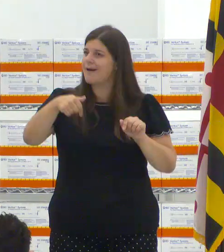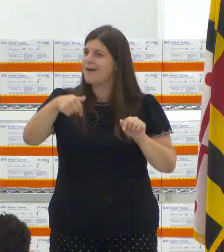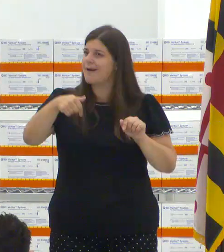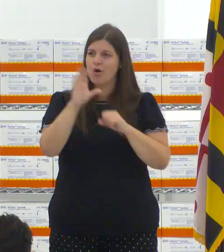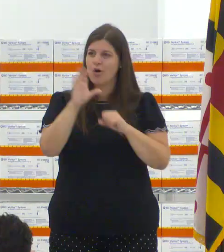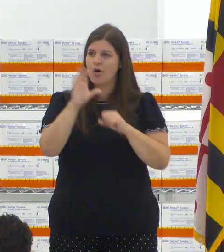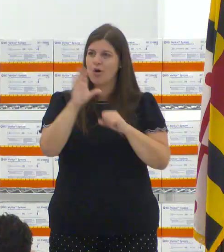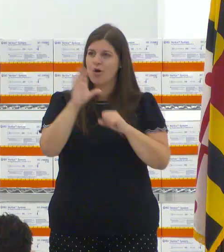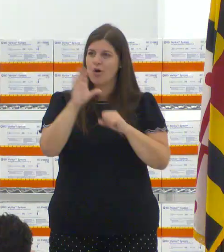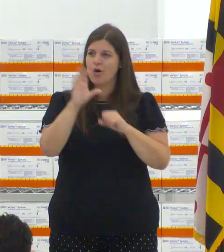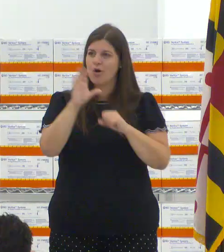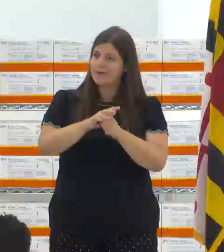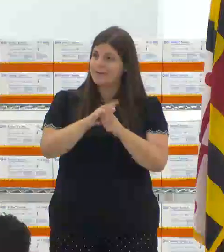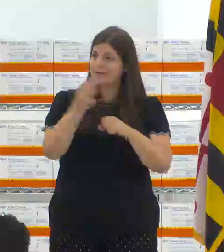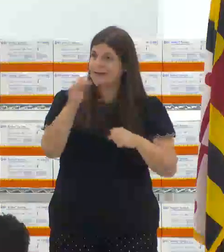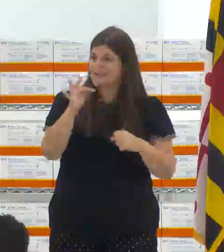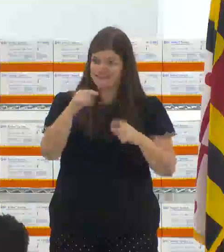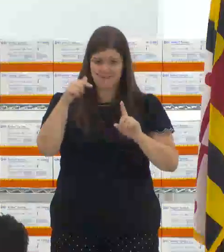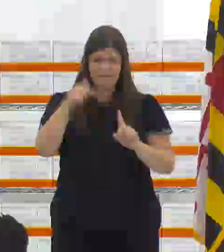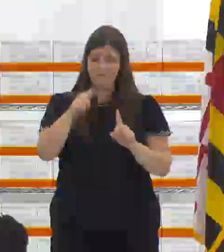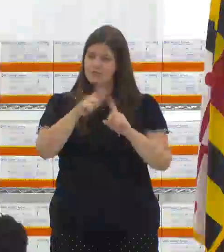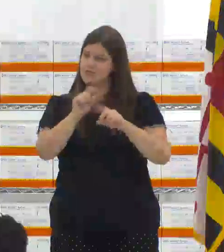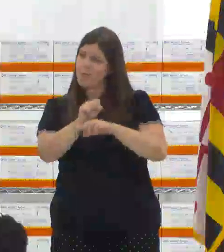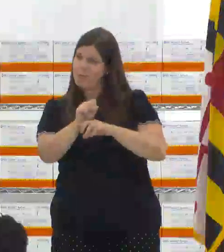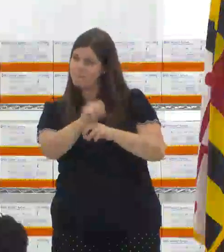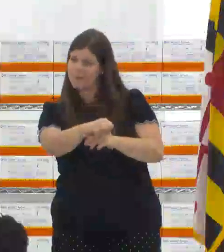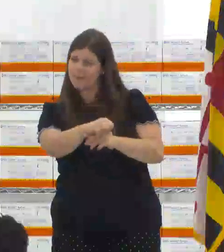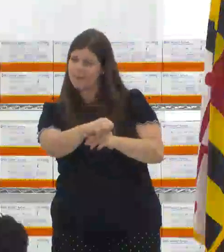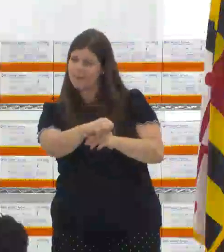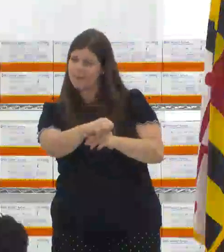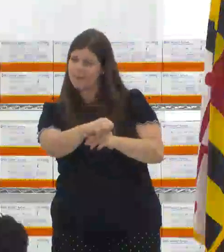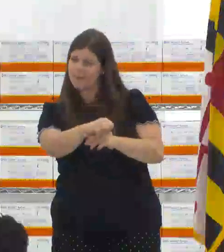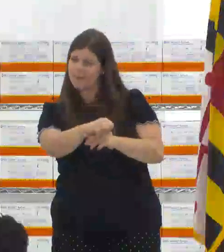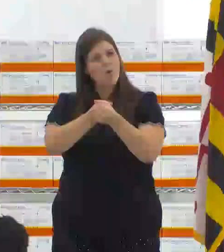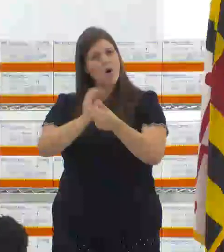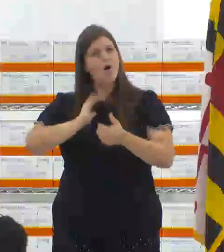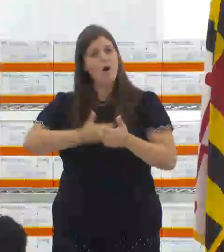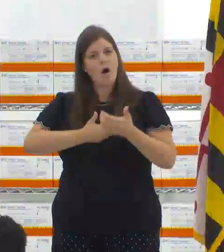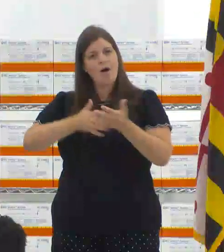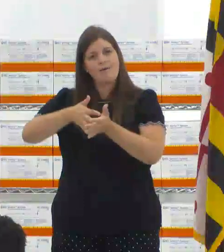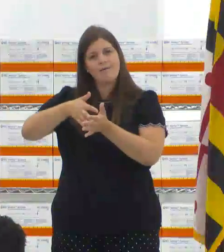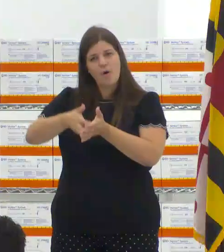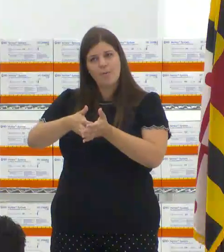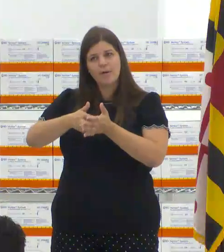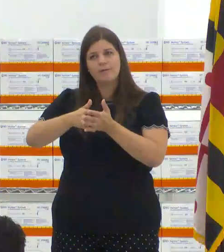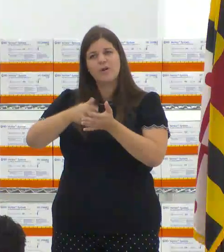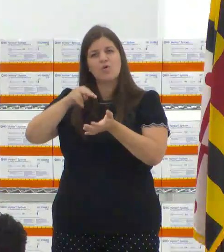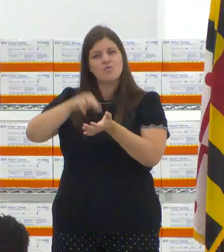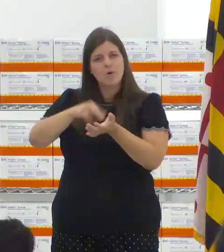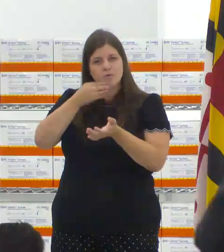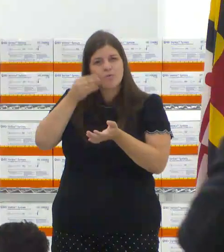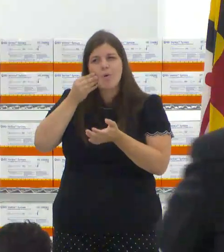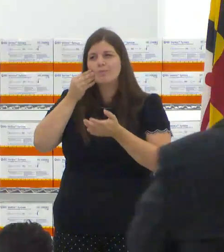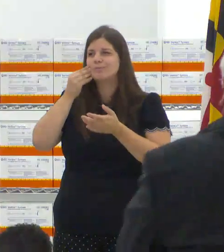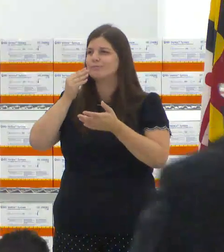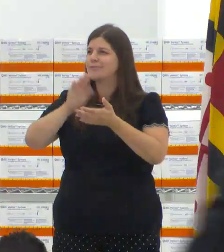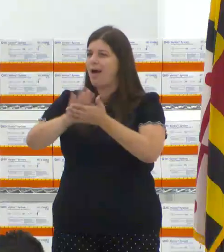landmark interstate compact and on the benefits of rapid testing. Dr. Shah?